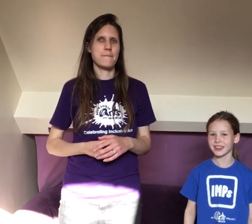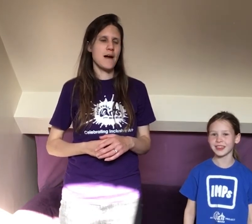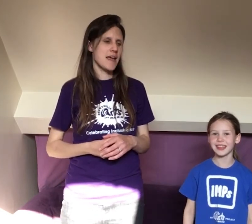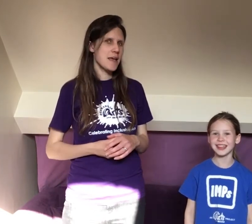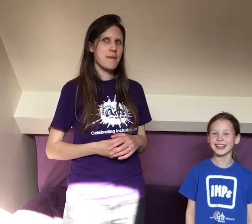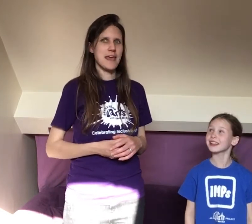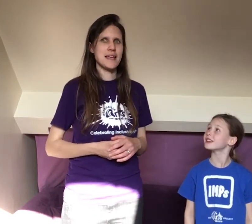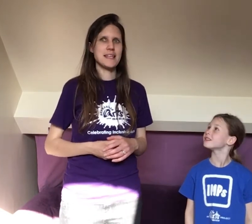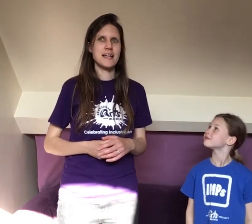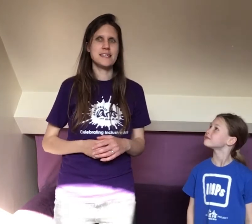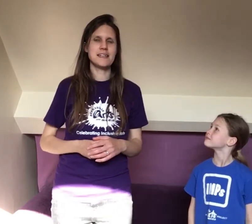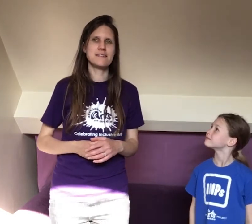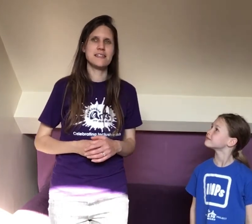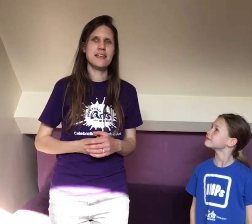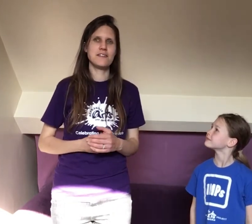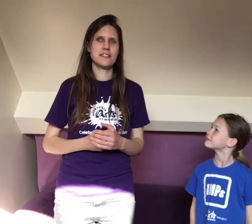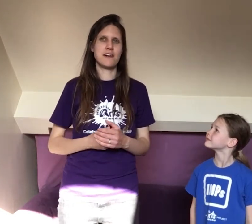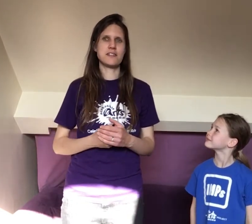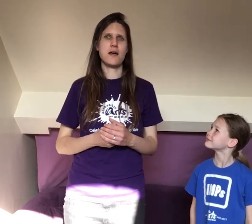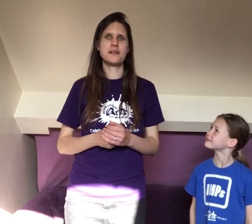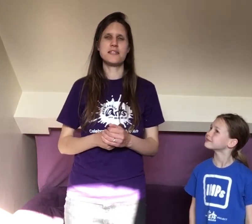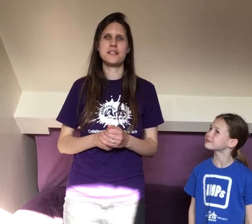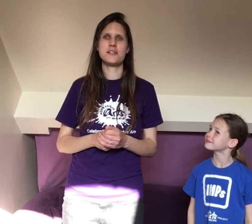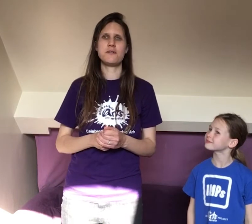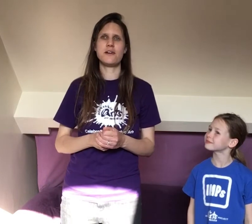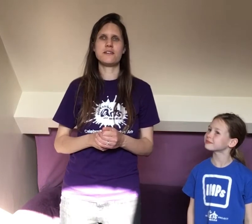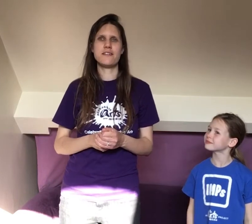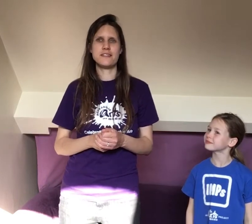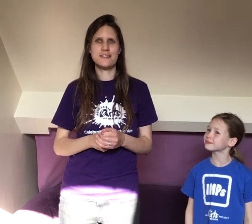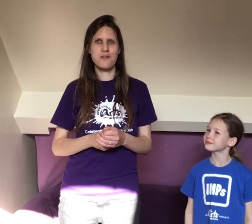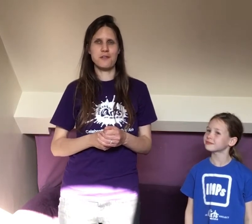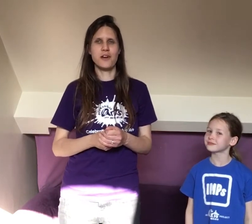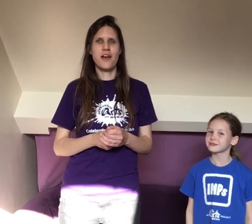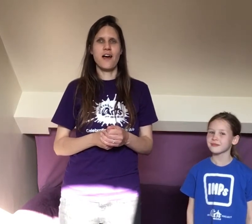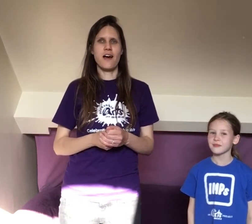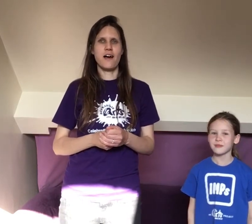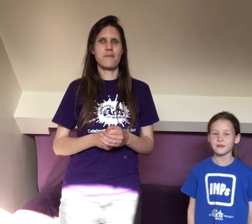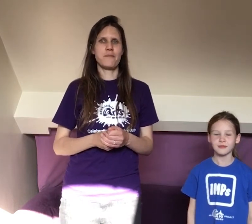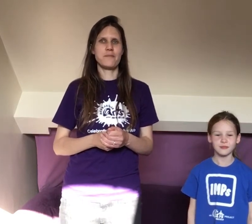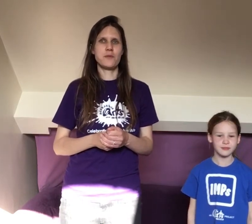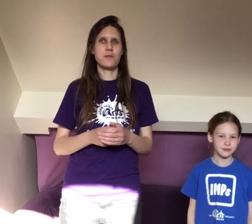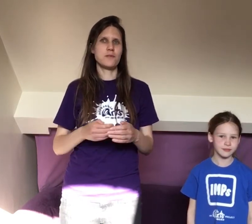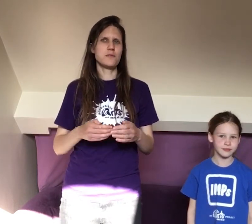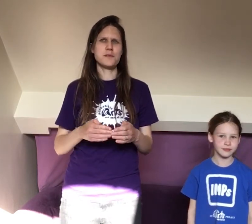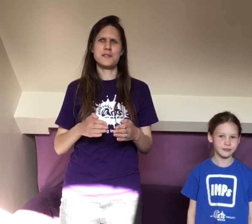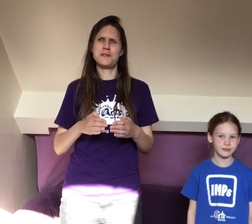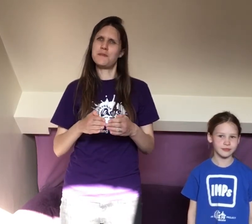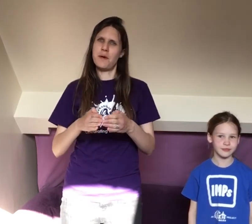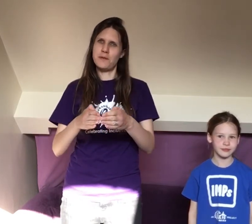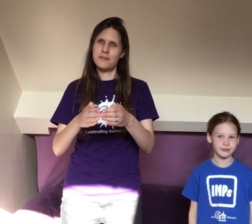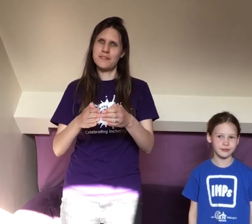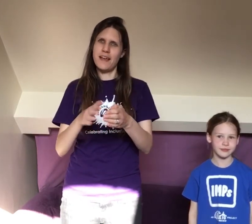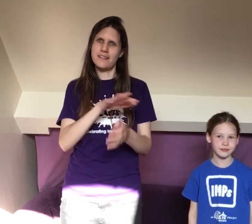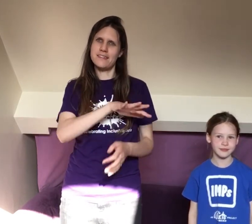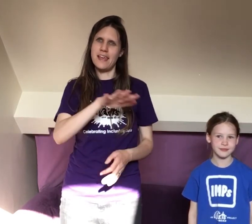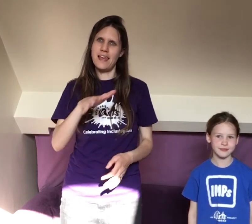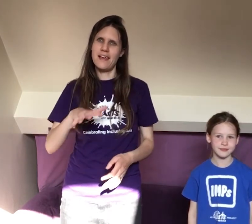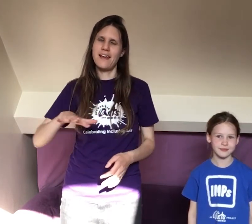Right! Immy is actually going to leave us now ‘cause I’m gonna teach you another song… also to do with boats and the sea…